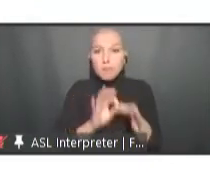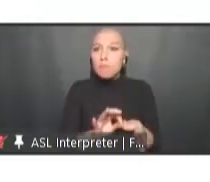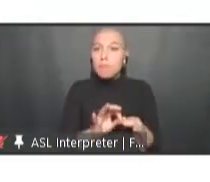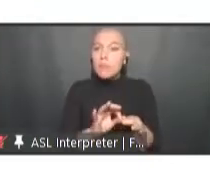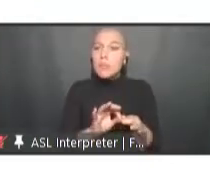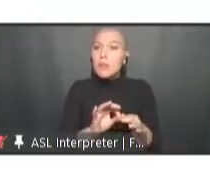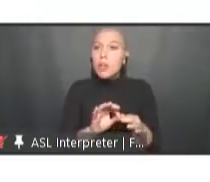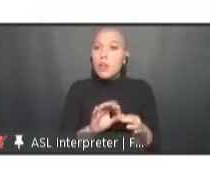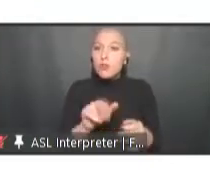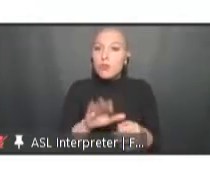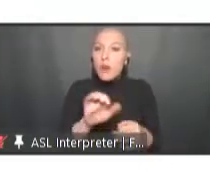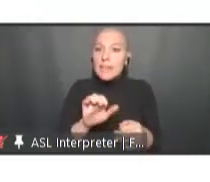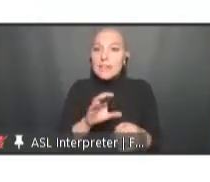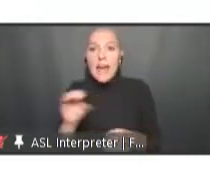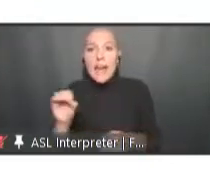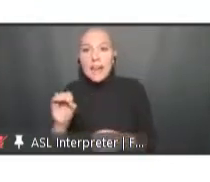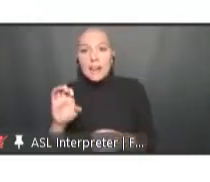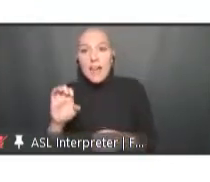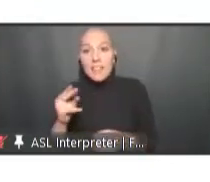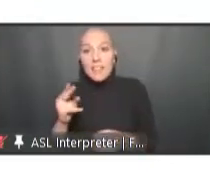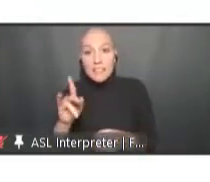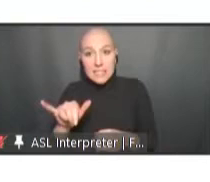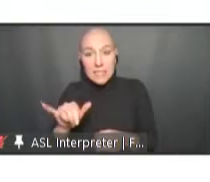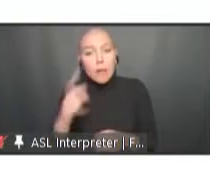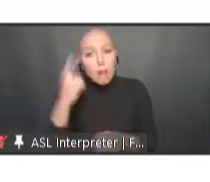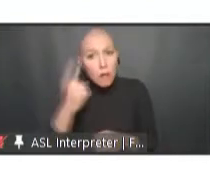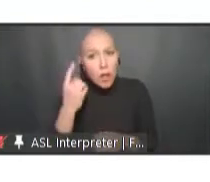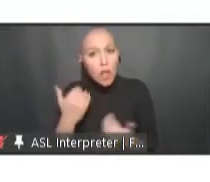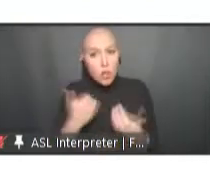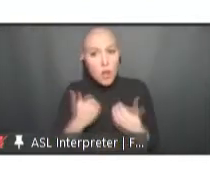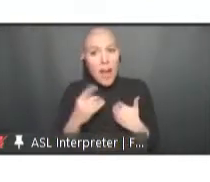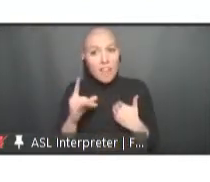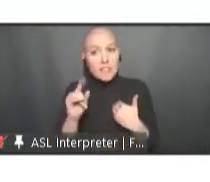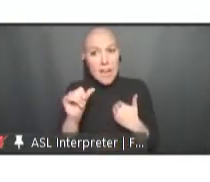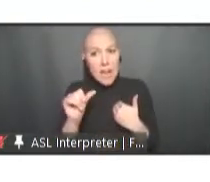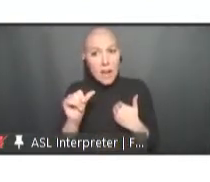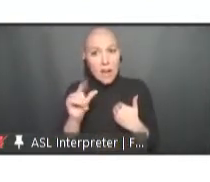because they were Medicare beneficiaries, or were there still lapses across the states?